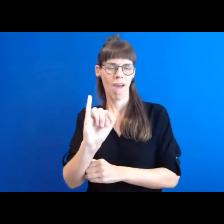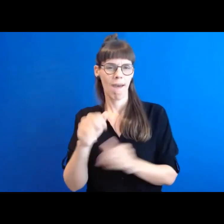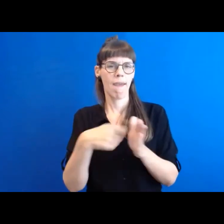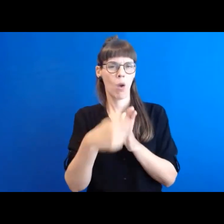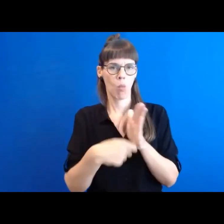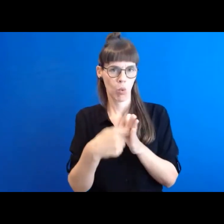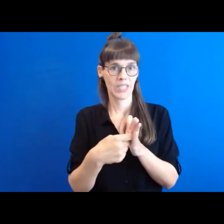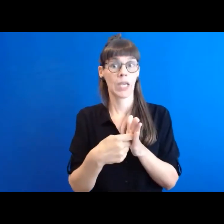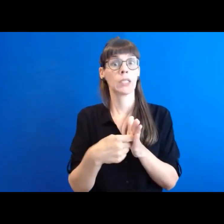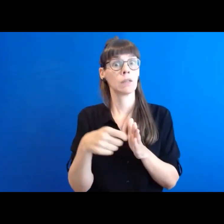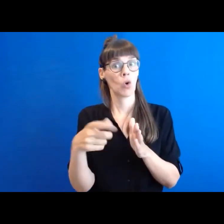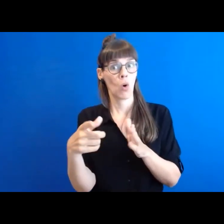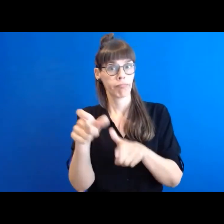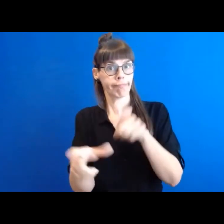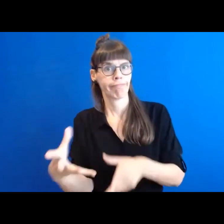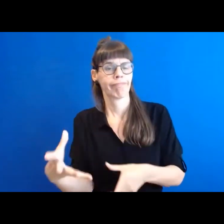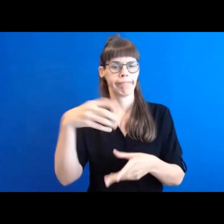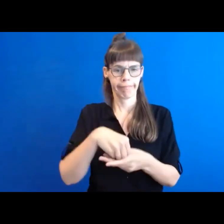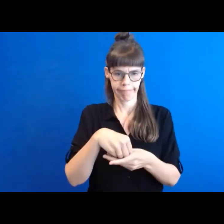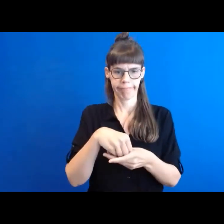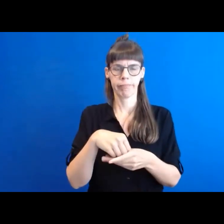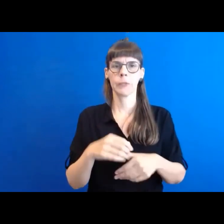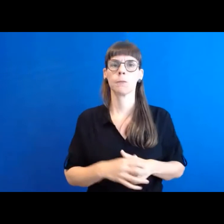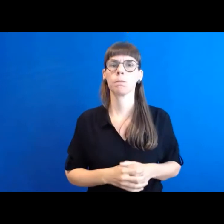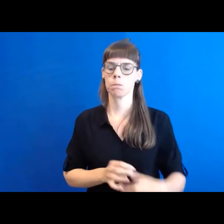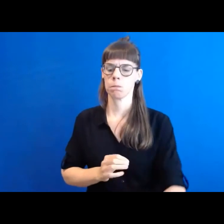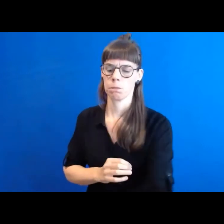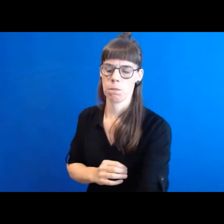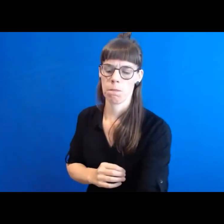and Bangladesh the project is